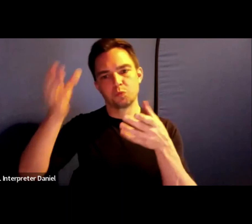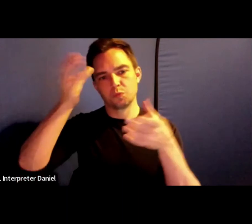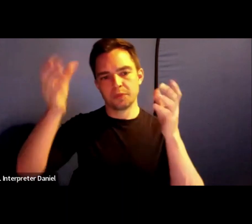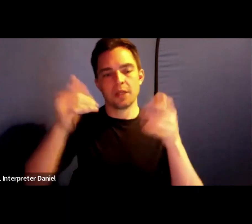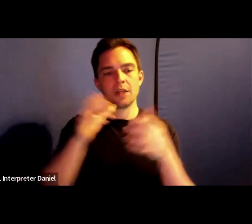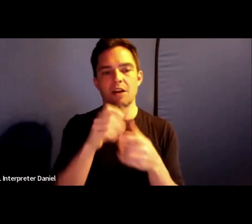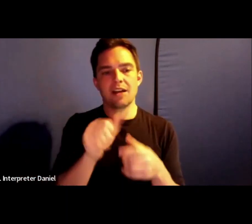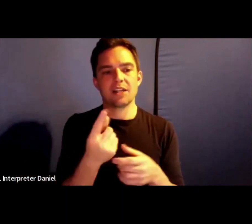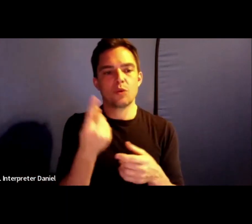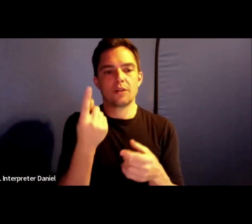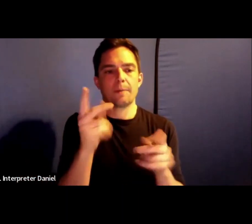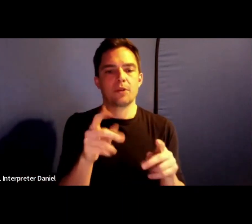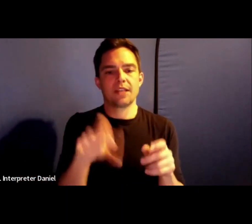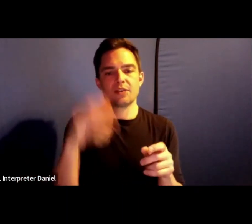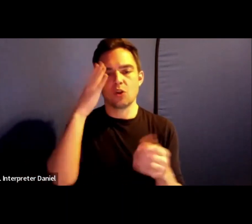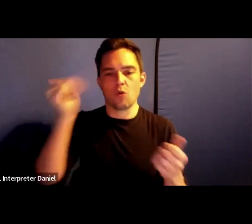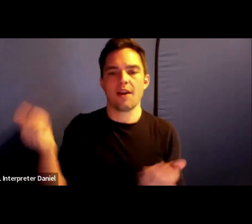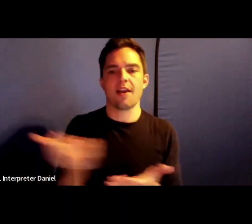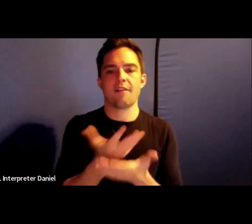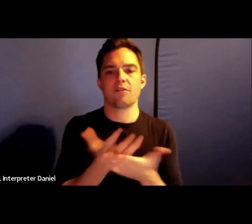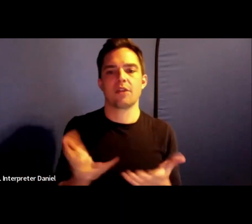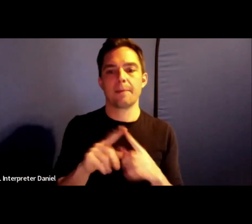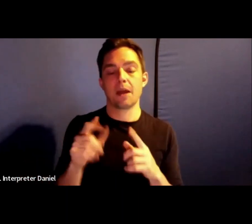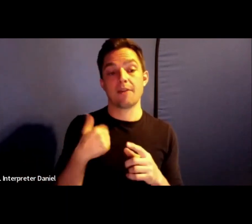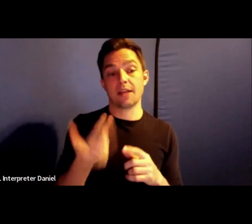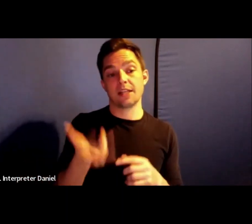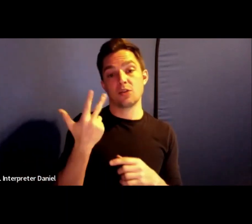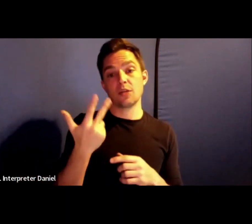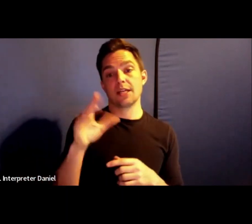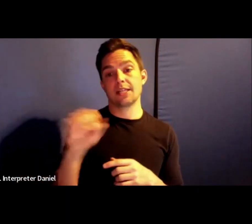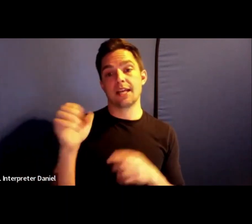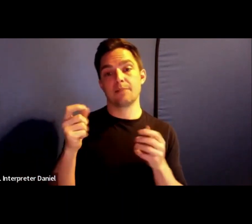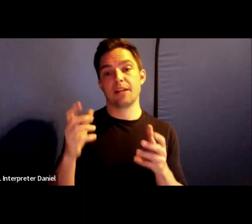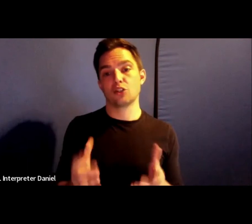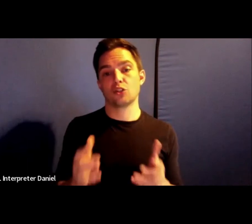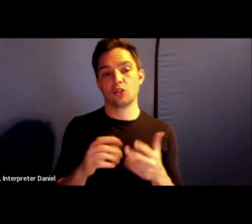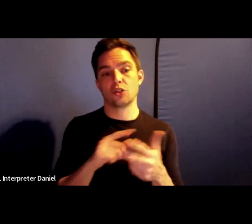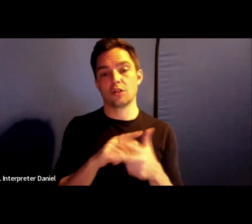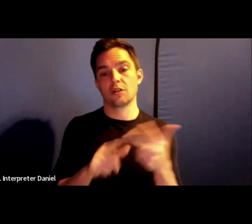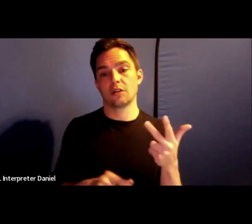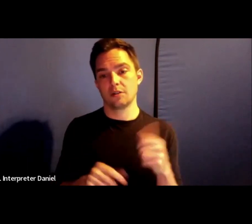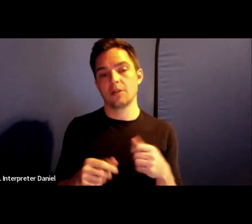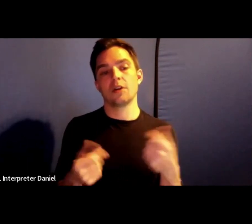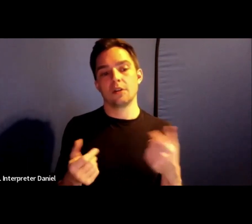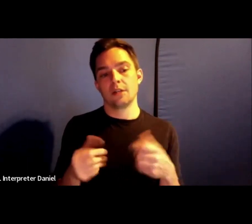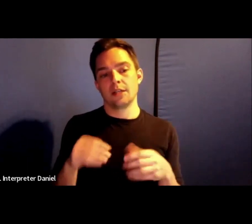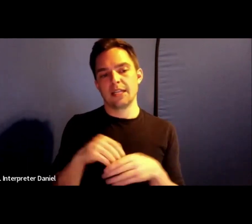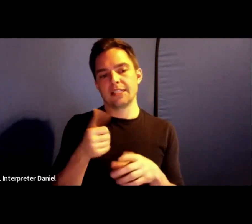to know everything. But I've had three case managers. So in self direction, they were pretty much